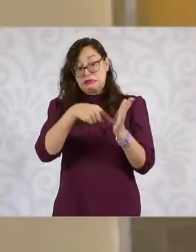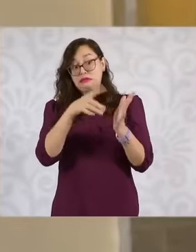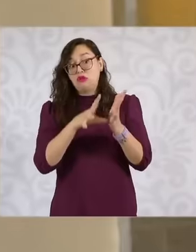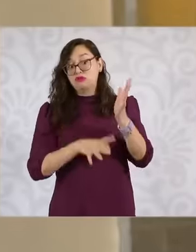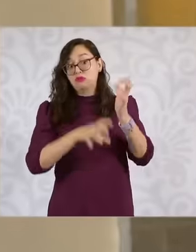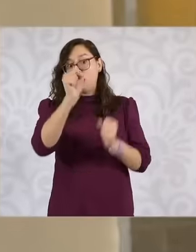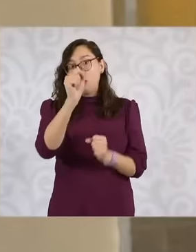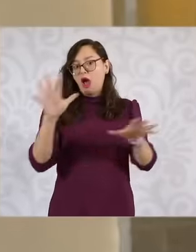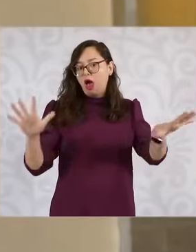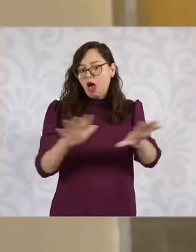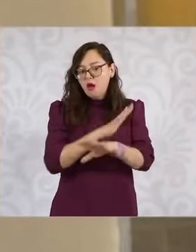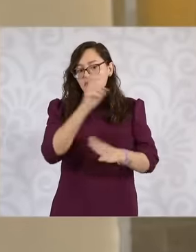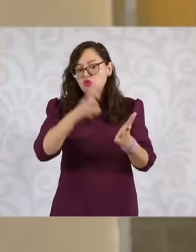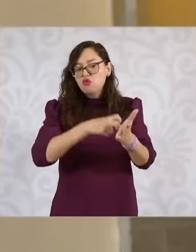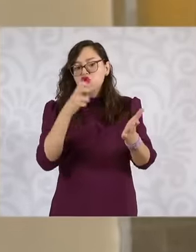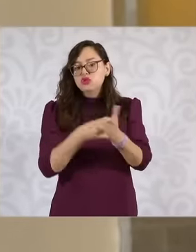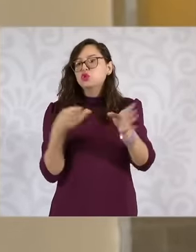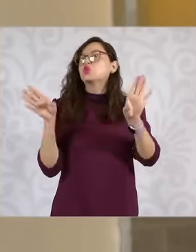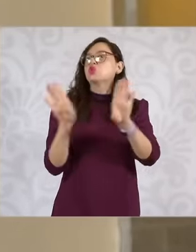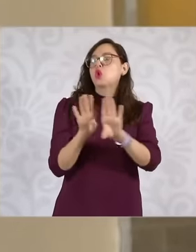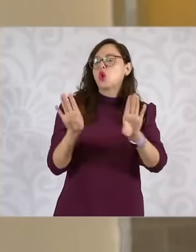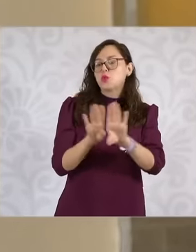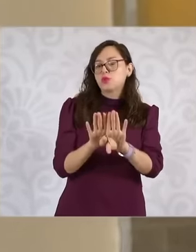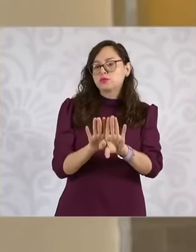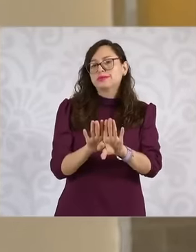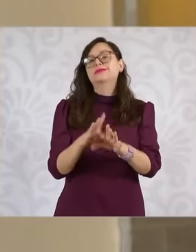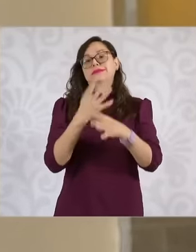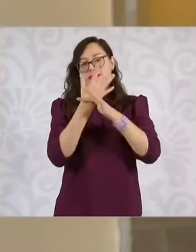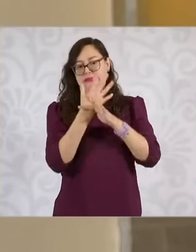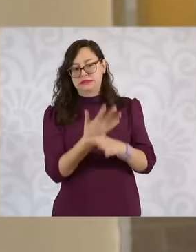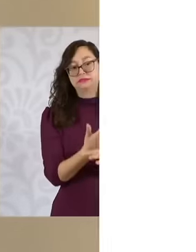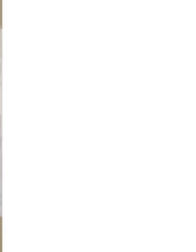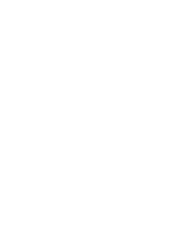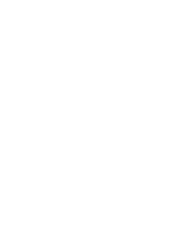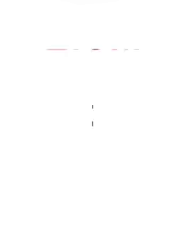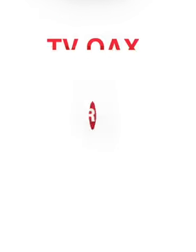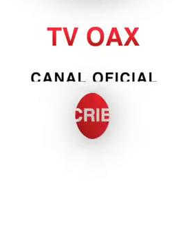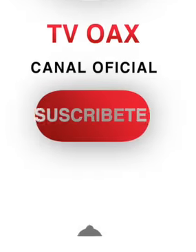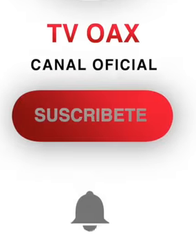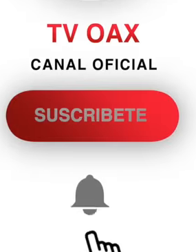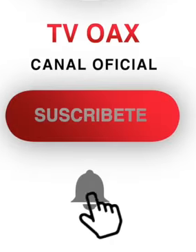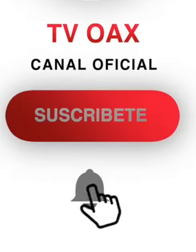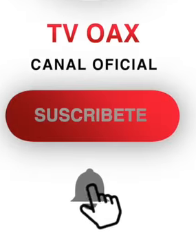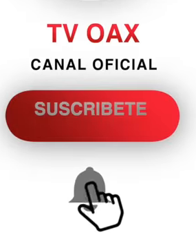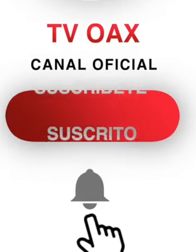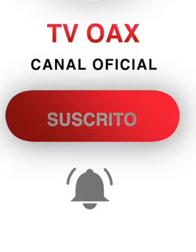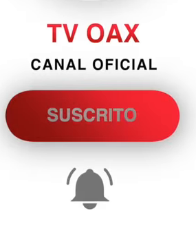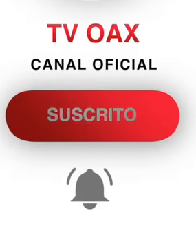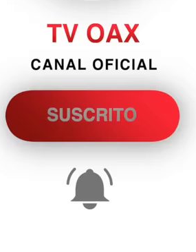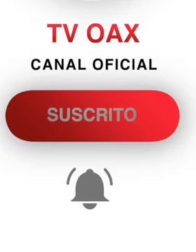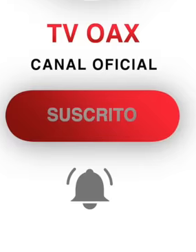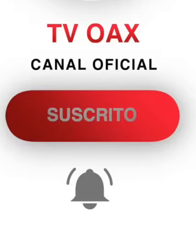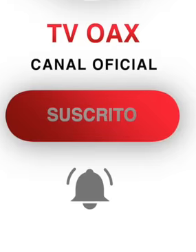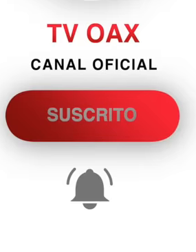this Constitution can be added or reformed so that the additions or reforms